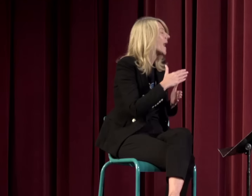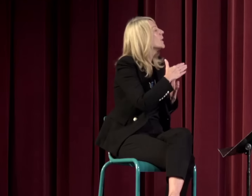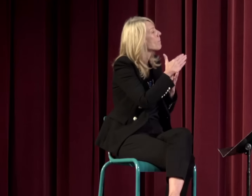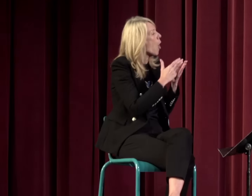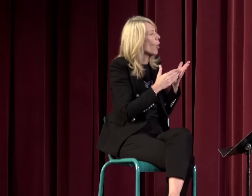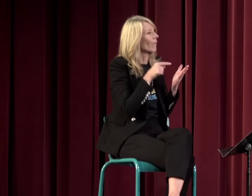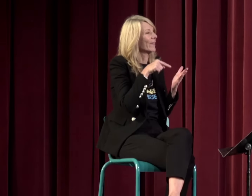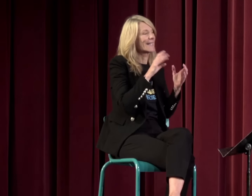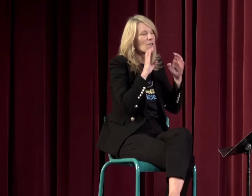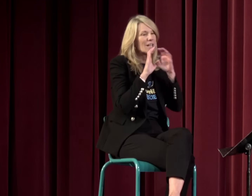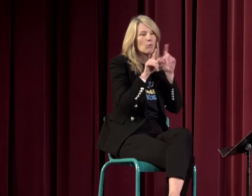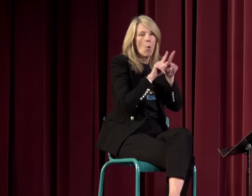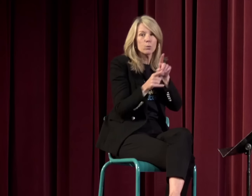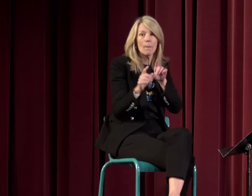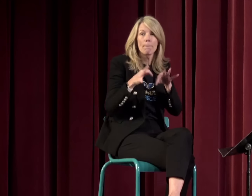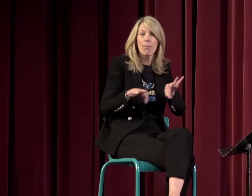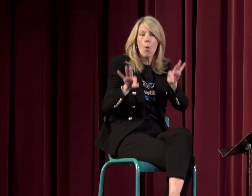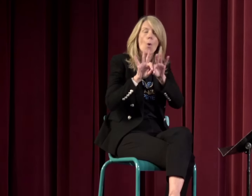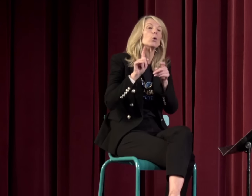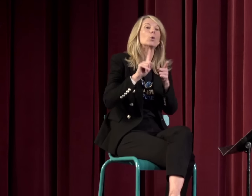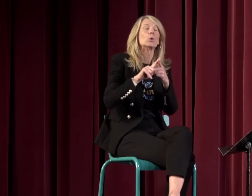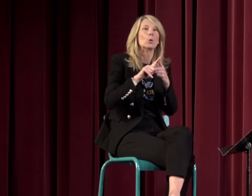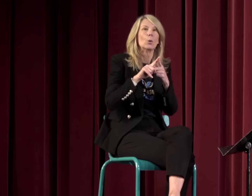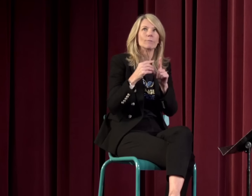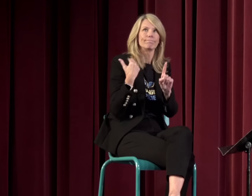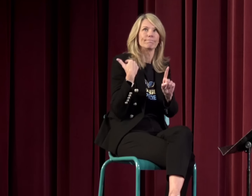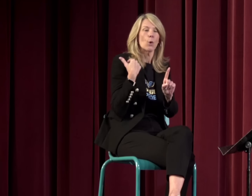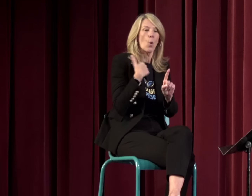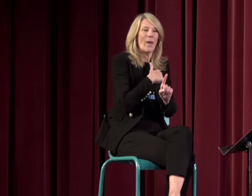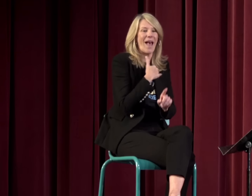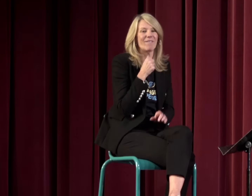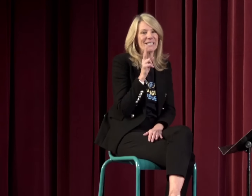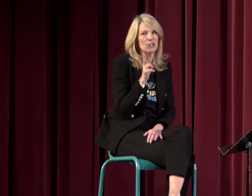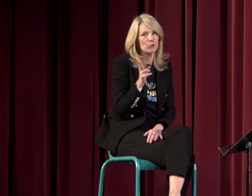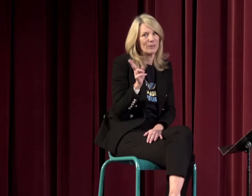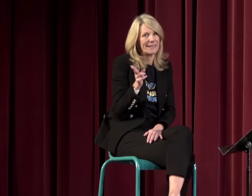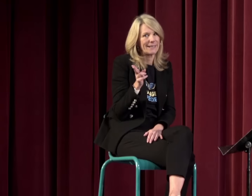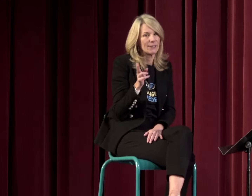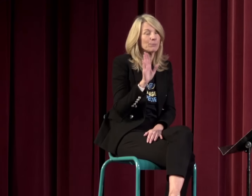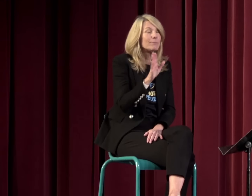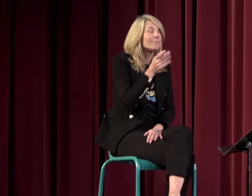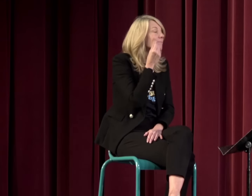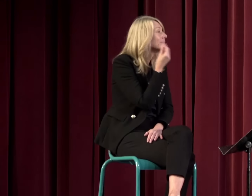So as part of this conversation, I think it's important to remind ourselves about the fact that we have history that's before us.